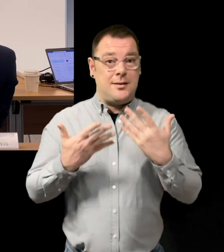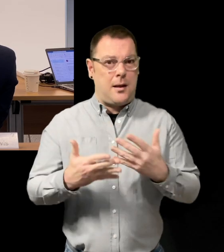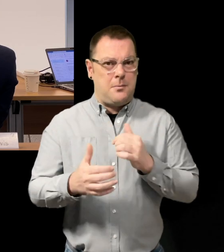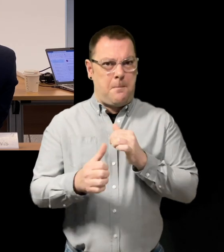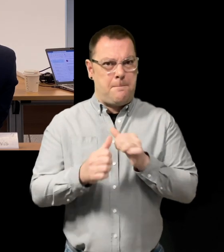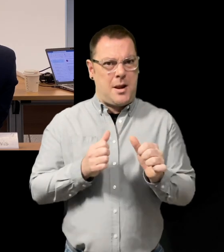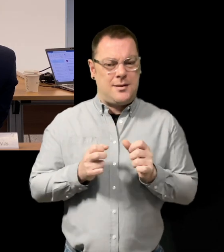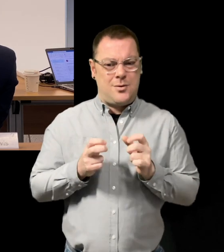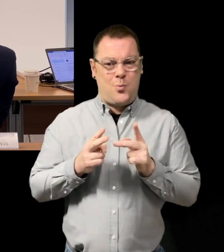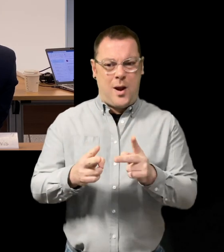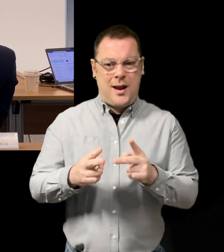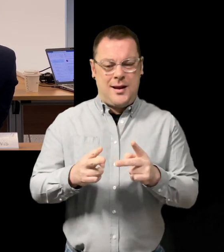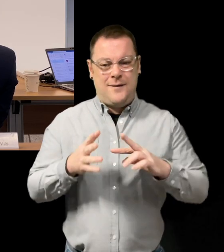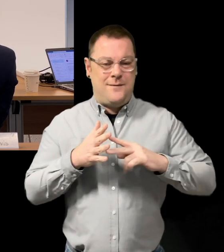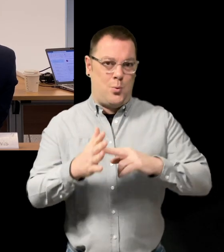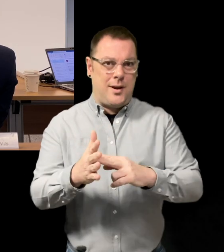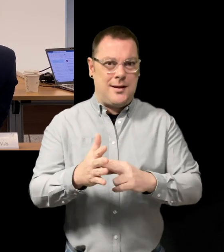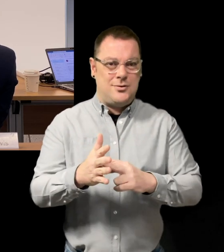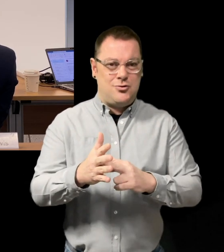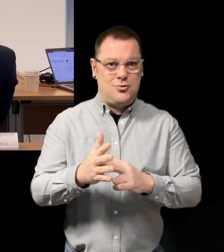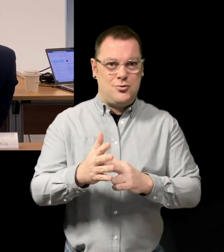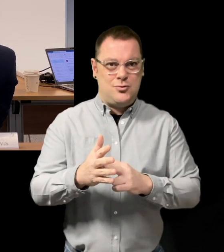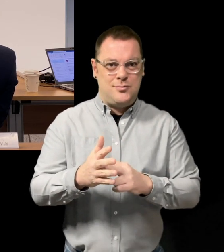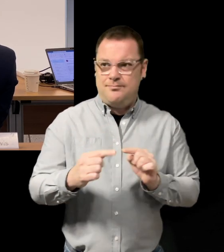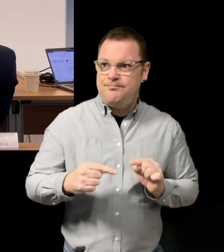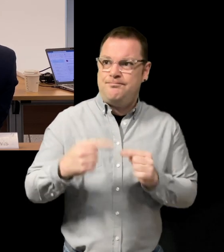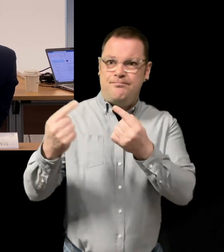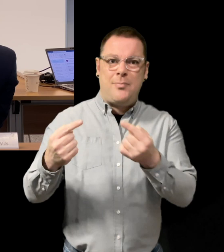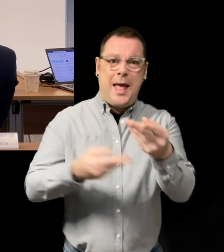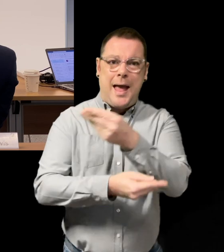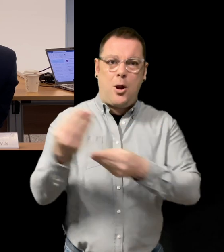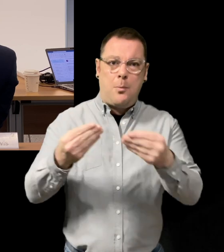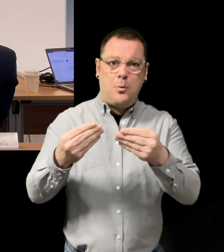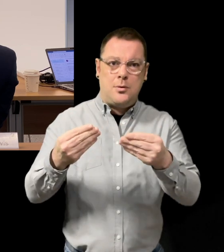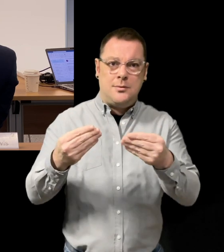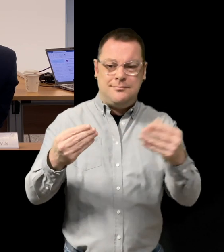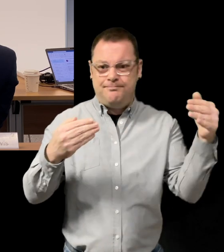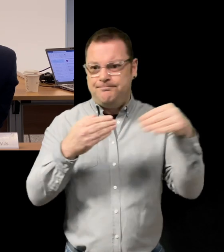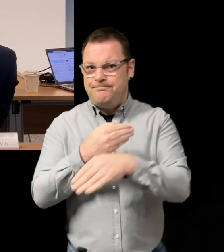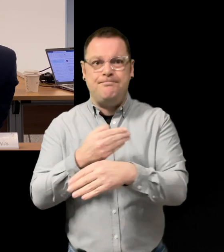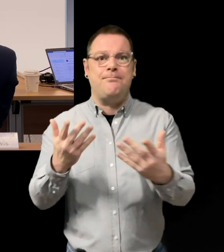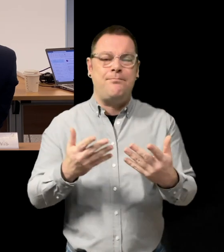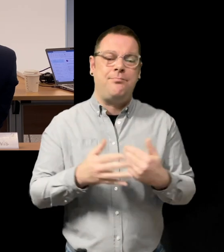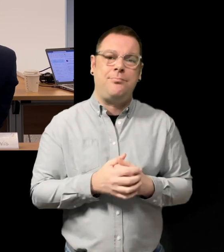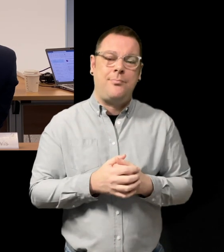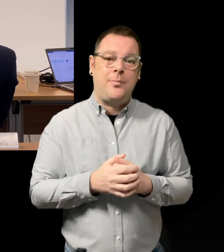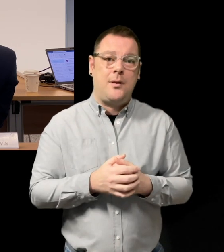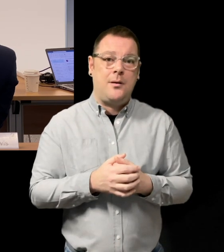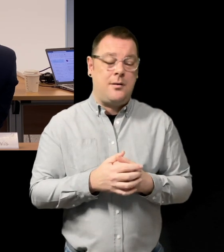to face the global economic downturn. Our transformation, coupled with our efforts to be as efficient as possible